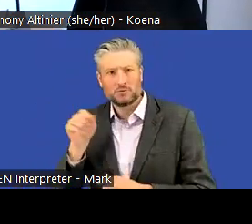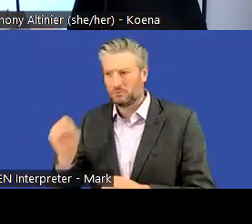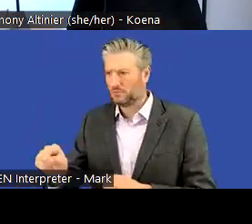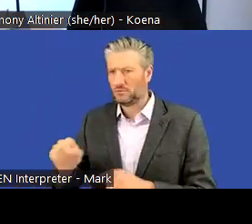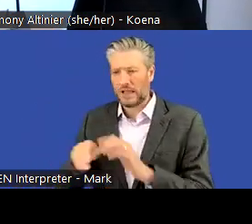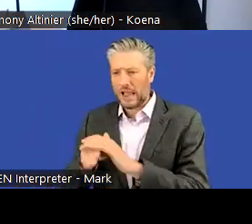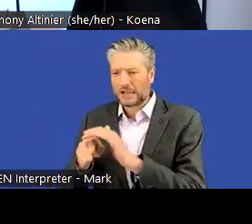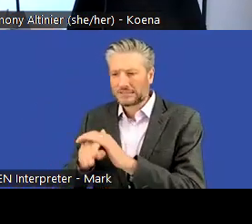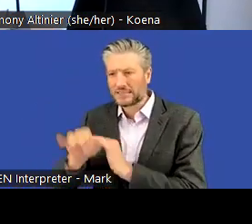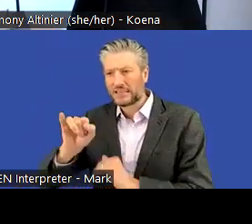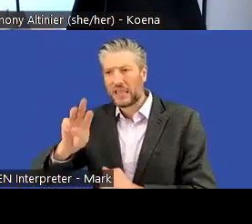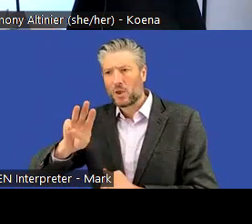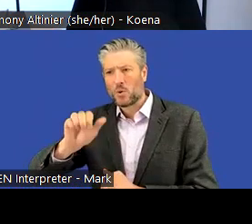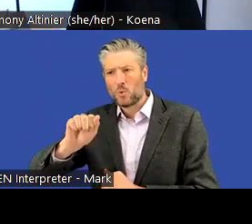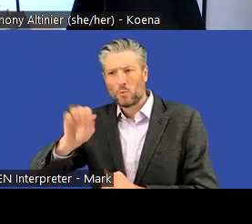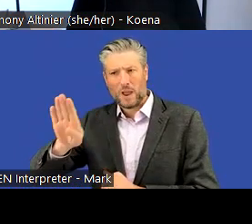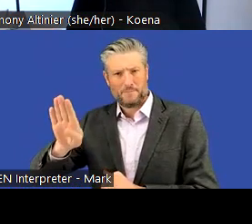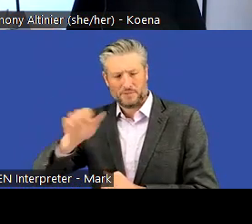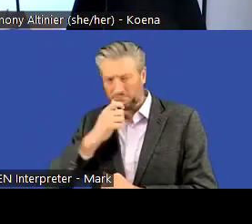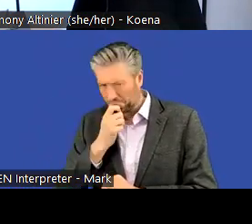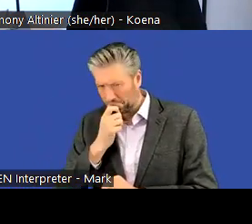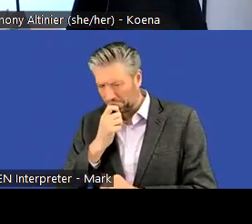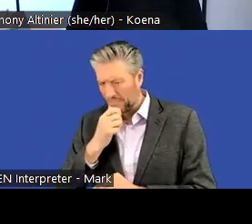It was something else.